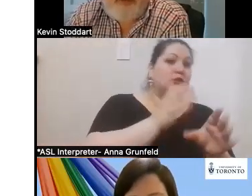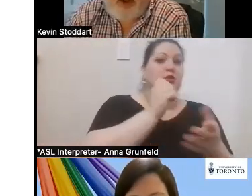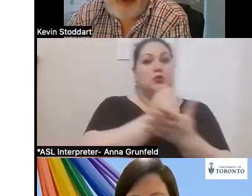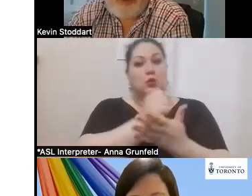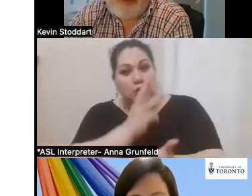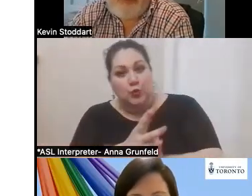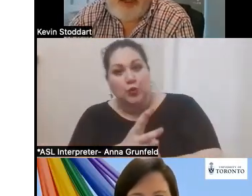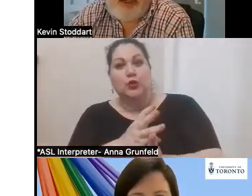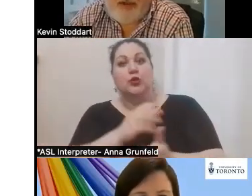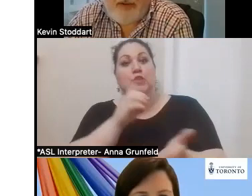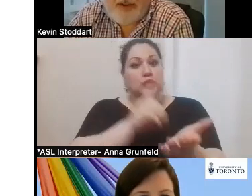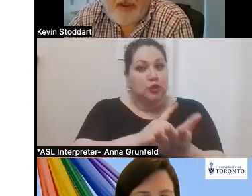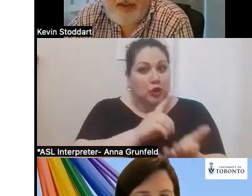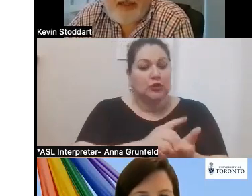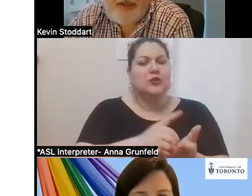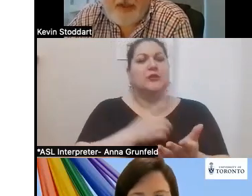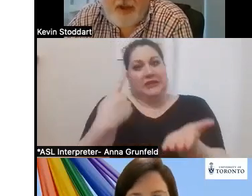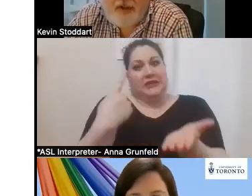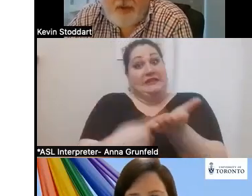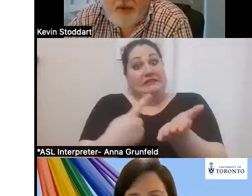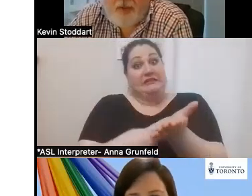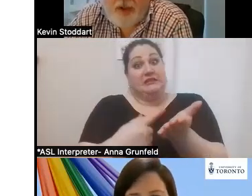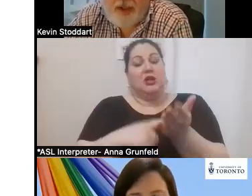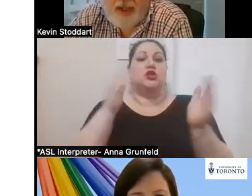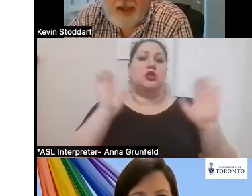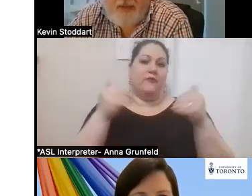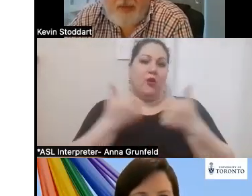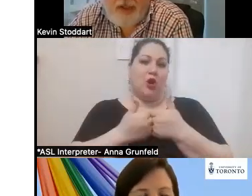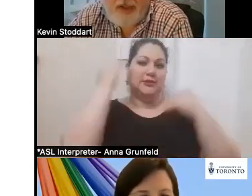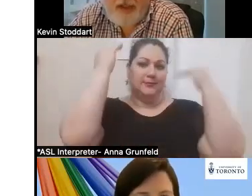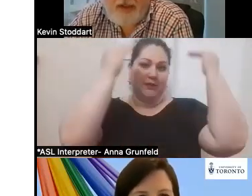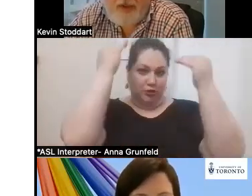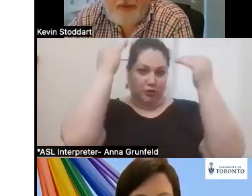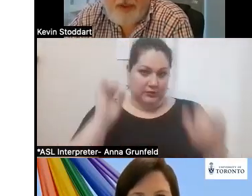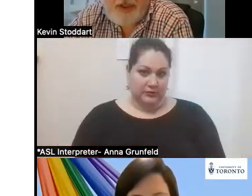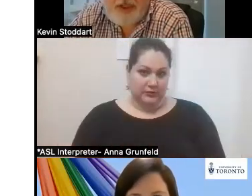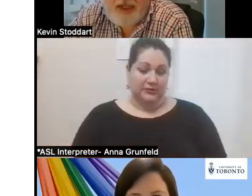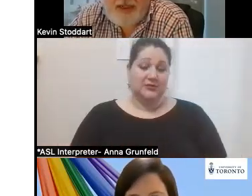of autism and adults, and that's an ongoing work and I really do appreciate